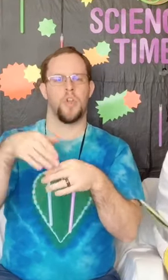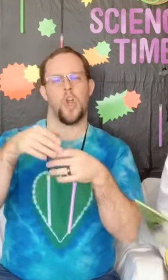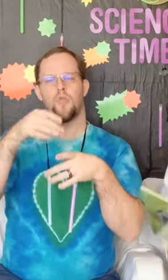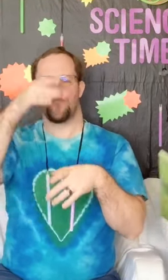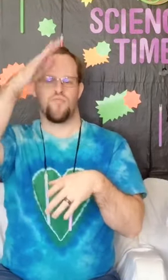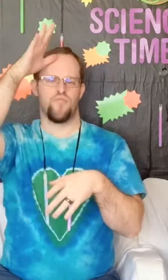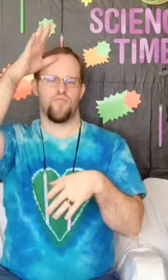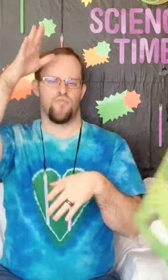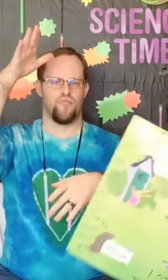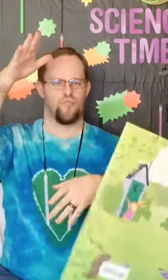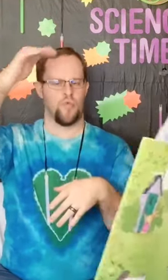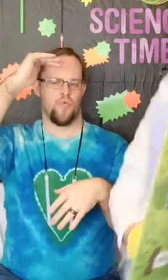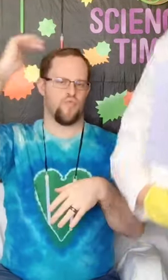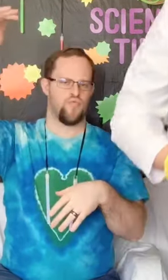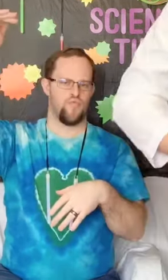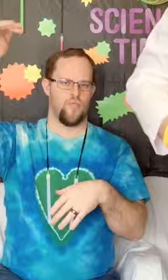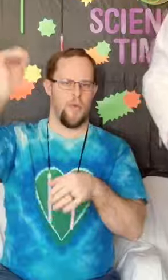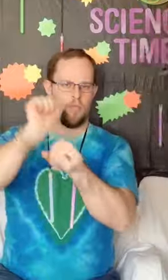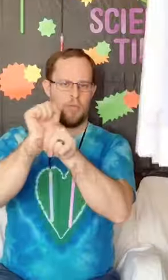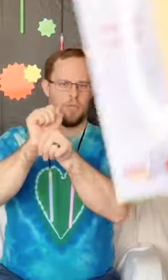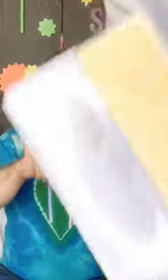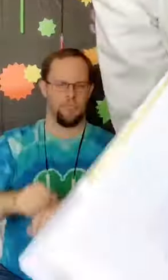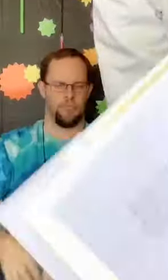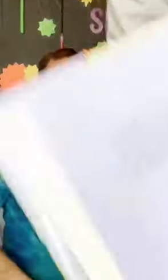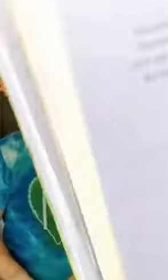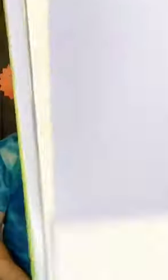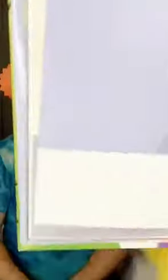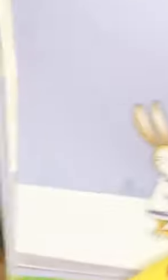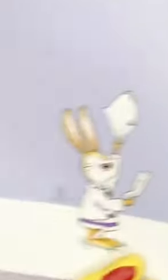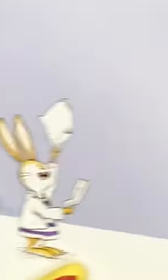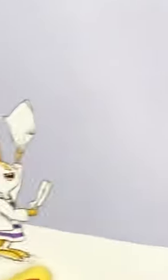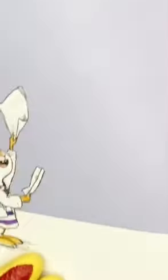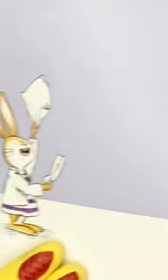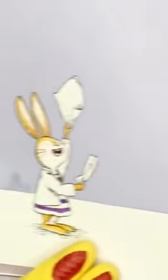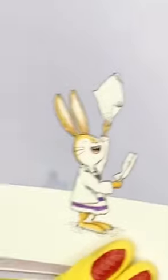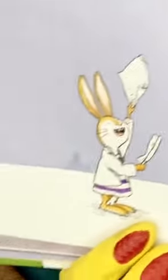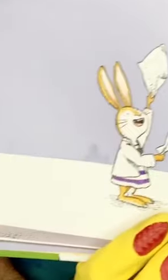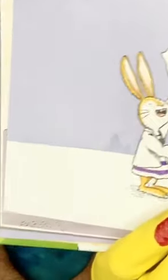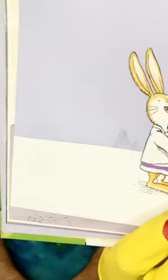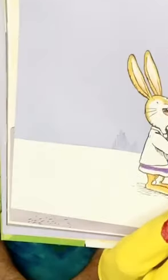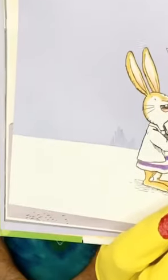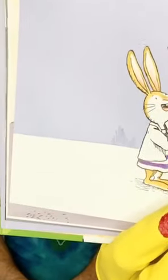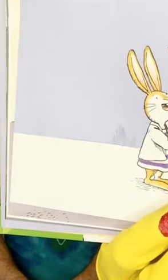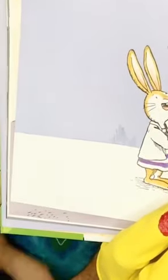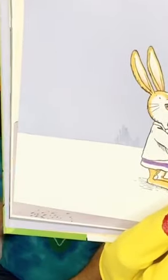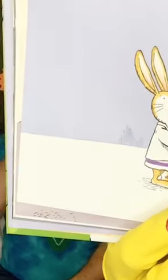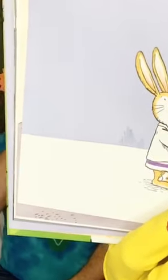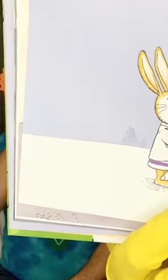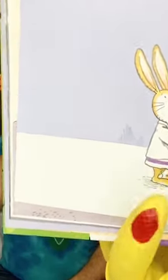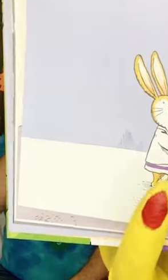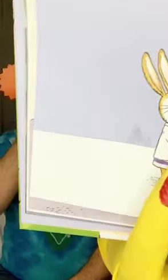work." Don't you hate when grown-ups say that? Ah! Sometimes it is grown-up work. But it still stinks to hear. So there's